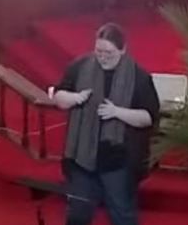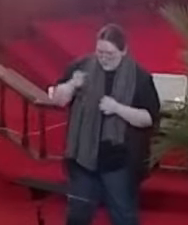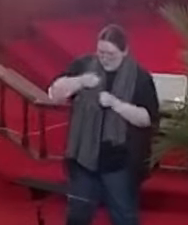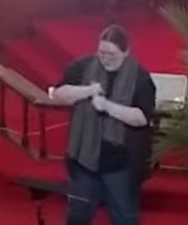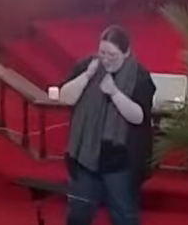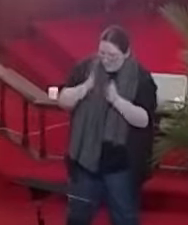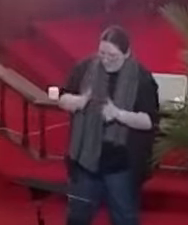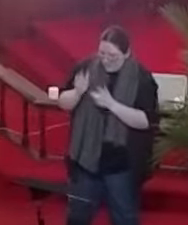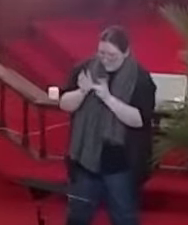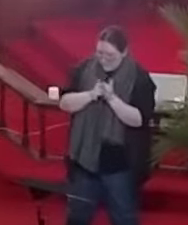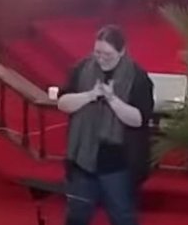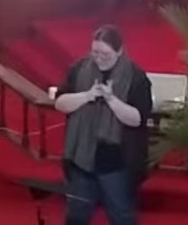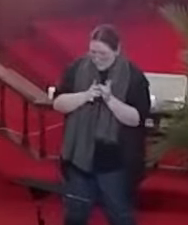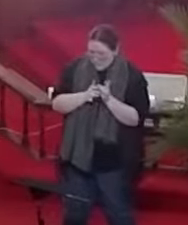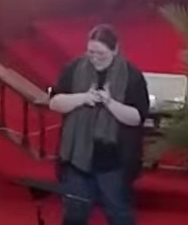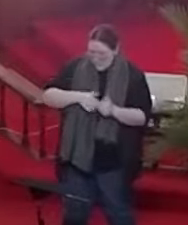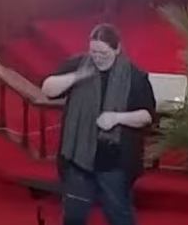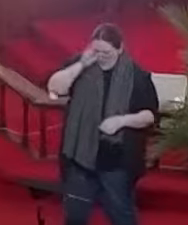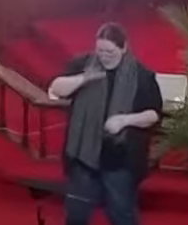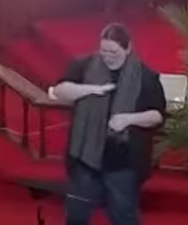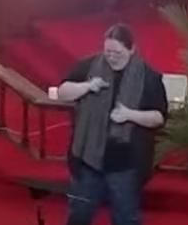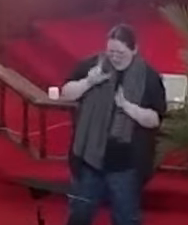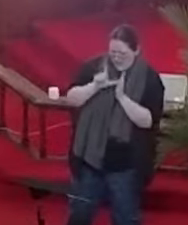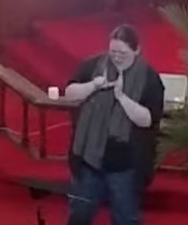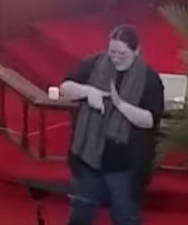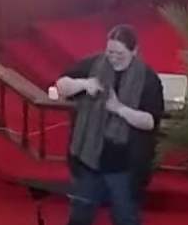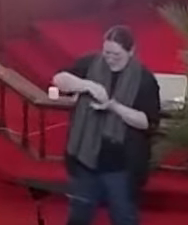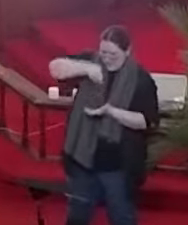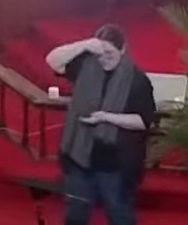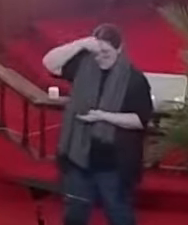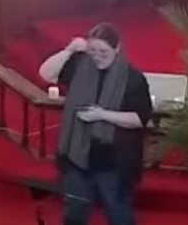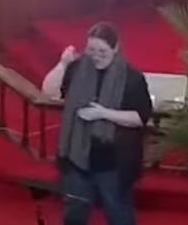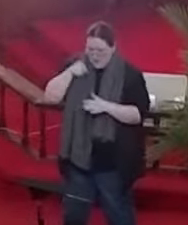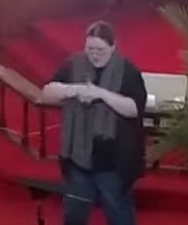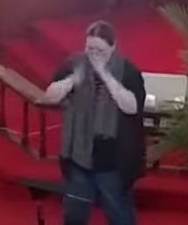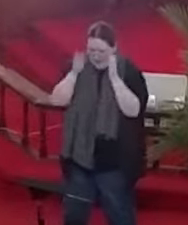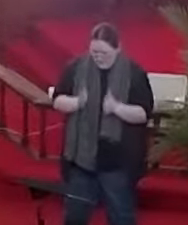a follower of Jesus, a man I later learned was a traitor.